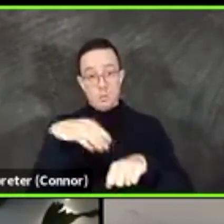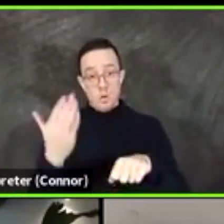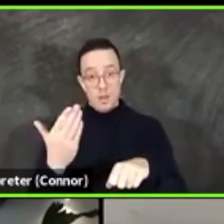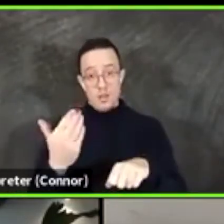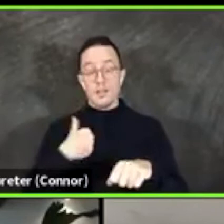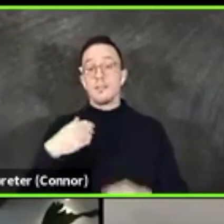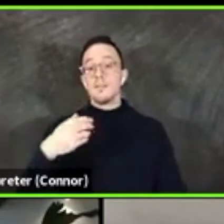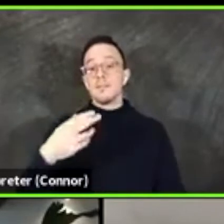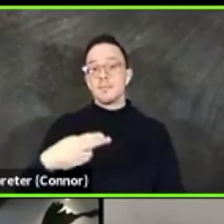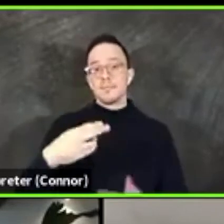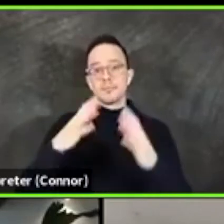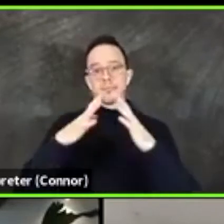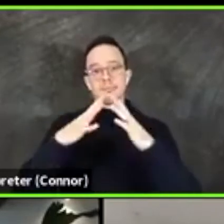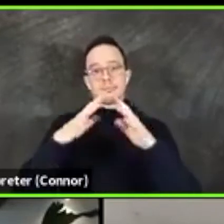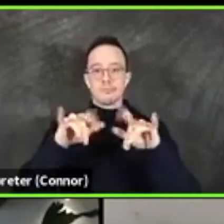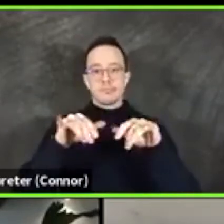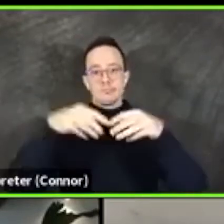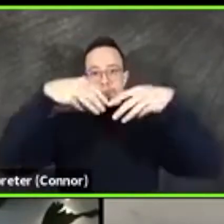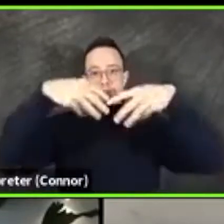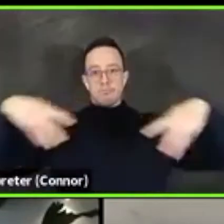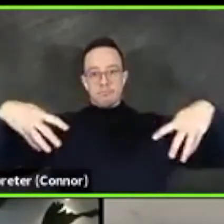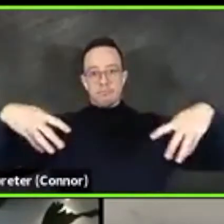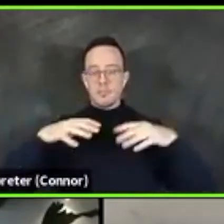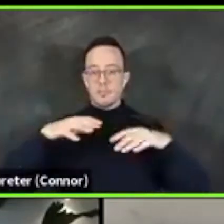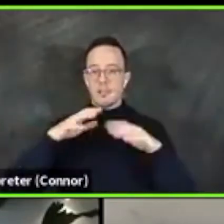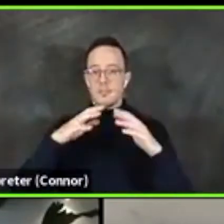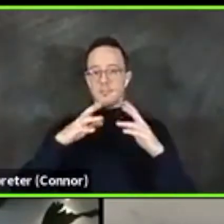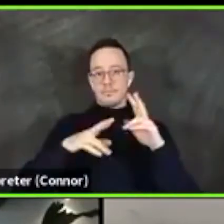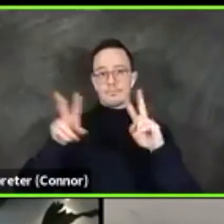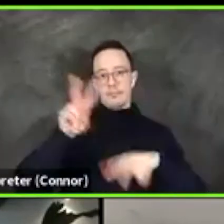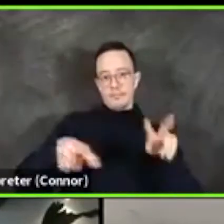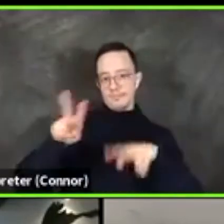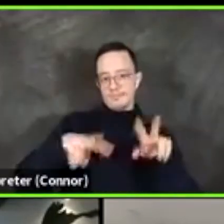OF HIERARCHICAL VALUATION OF TASTE.